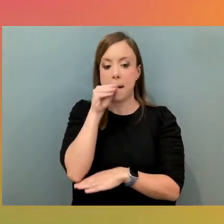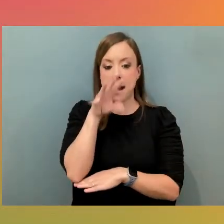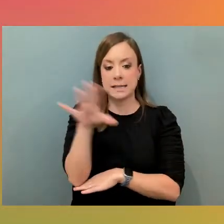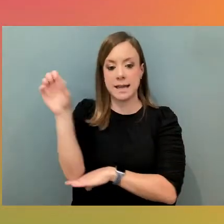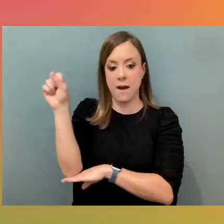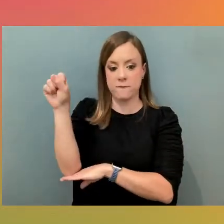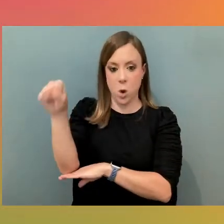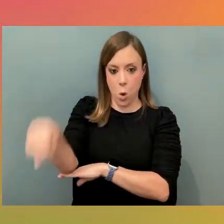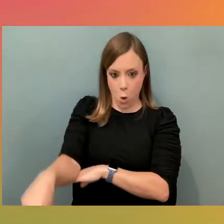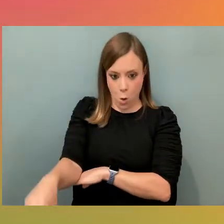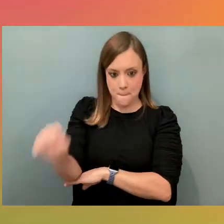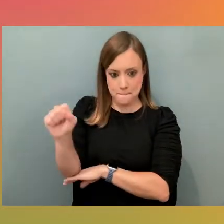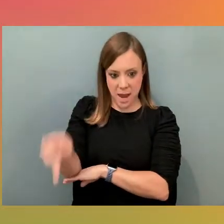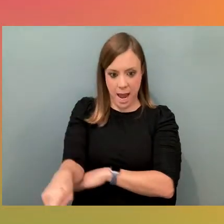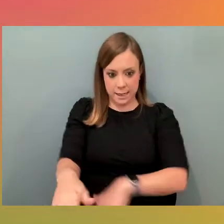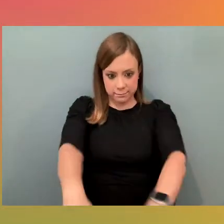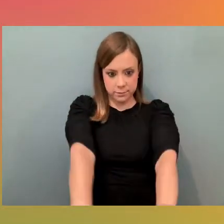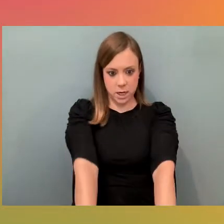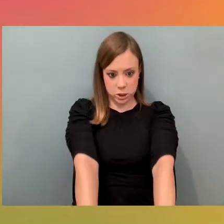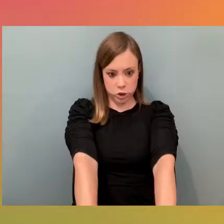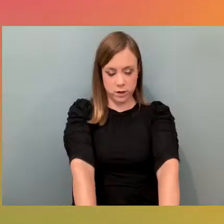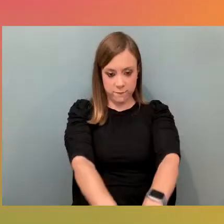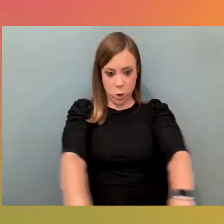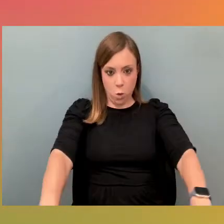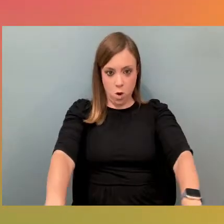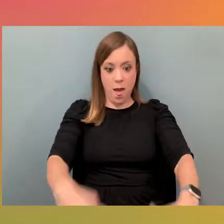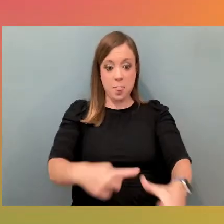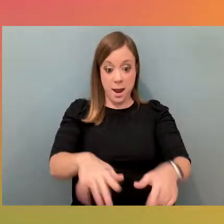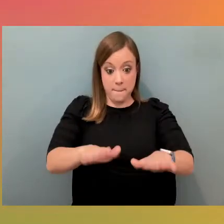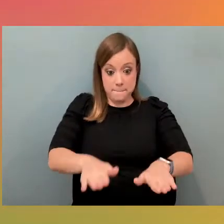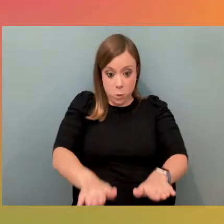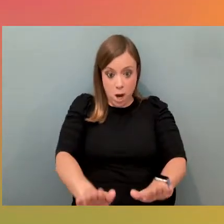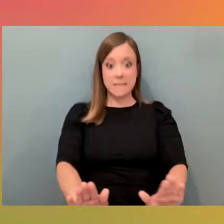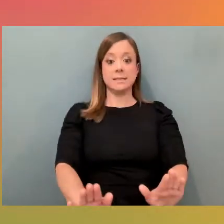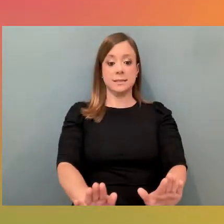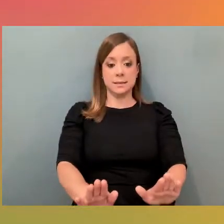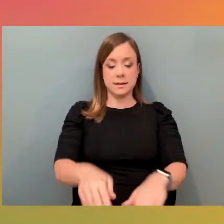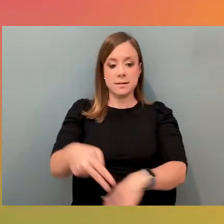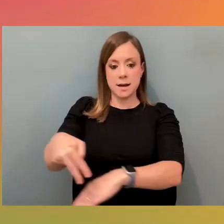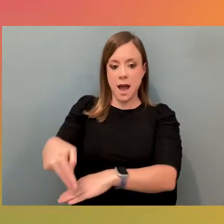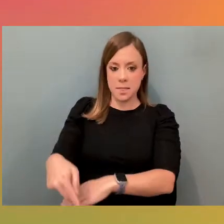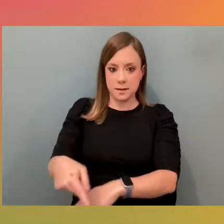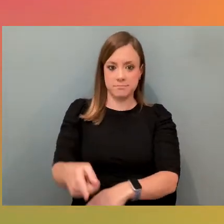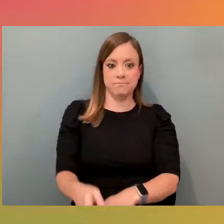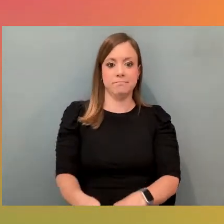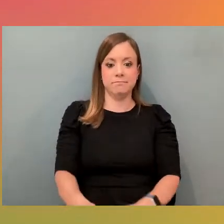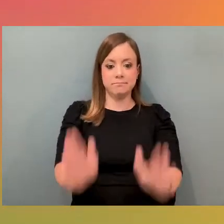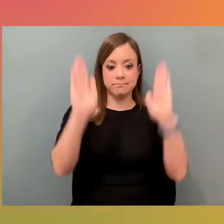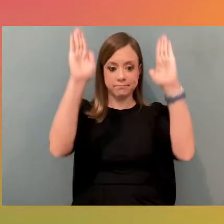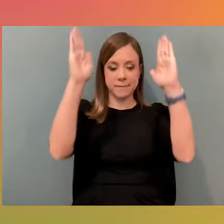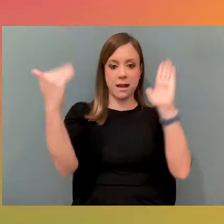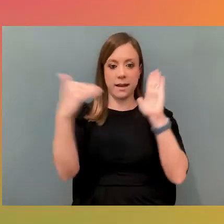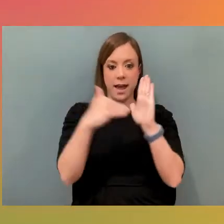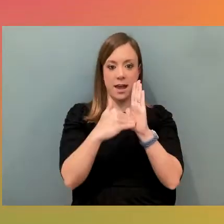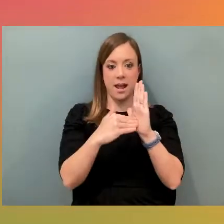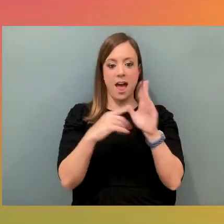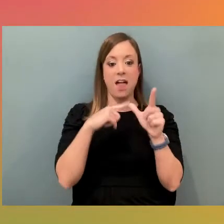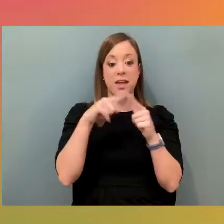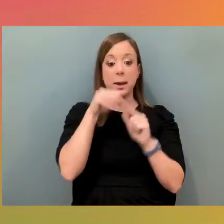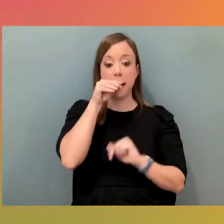A HALF LIFT SHAPE LOOKING FORWARD. AND EXHALE FULL BACK INTO YOUR LEGS. PRESS THE FLOOR AWAY TO BREATH IT AND RISE.